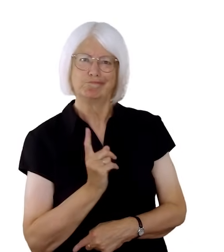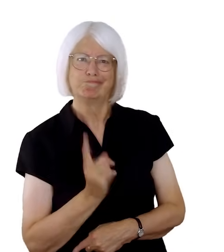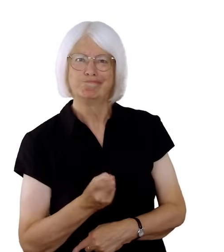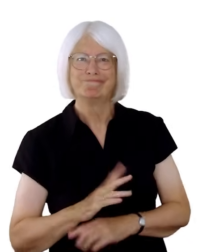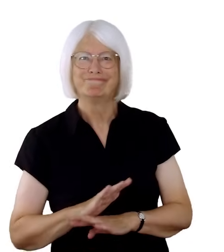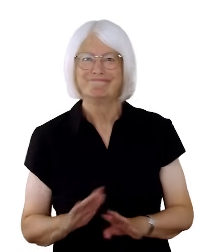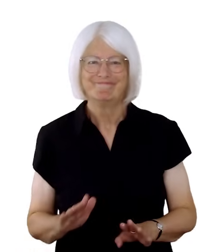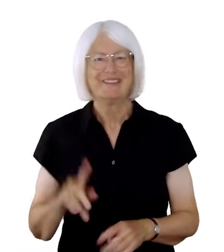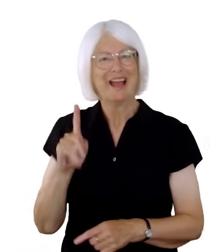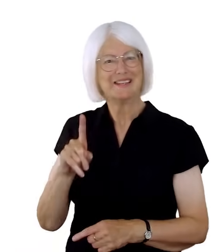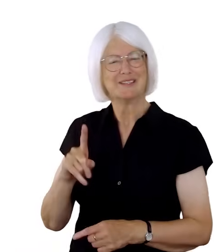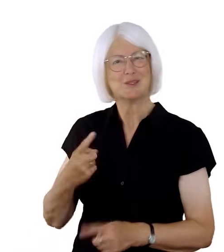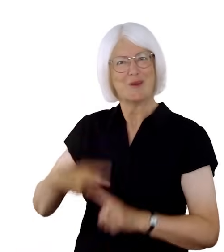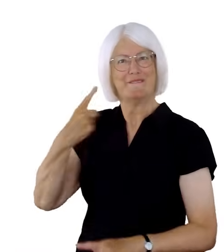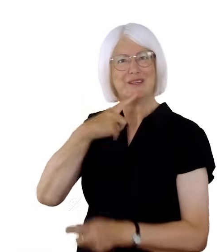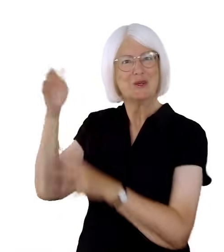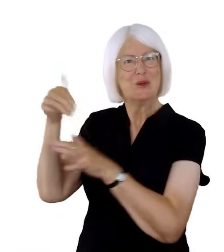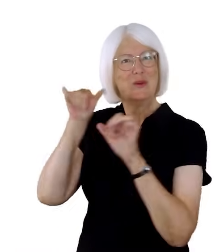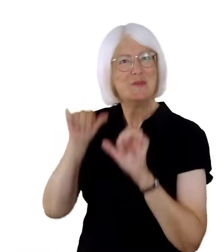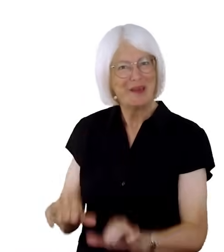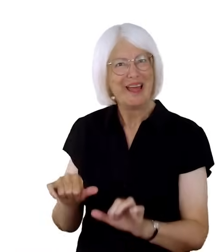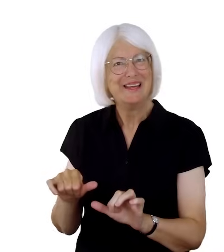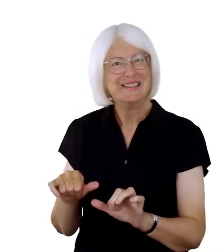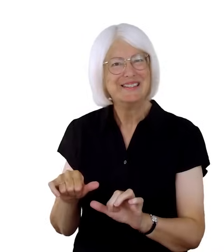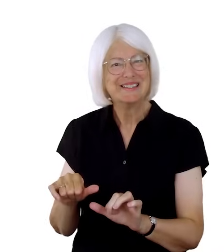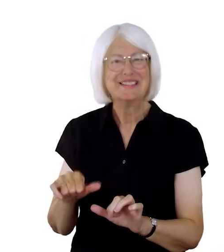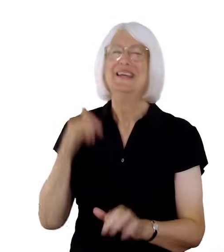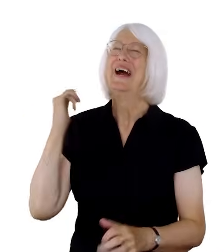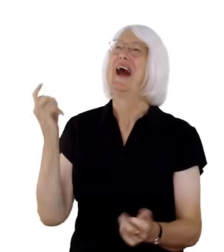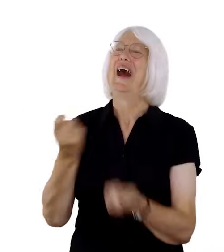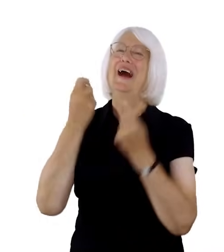Slow to chide and swift to bless